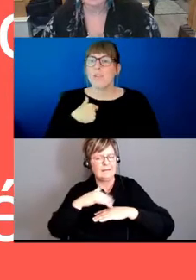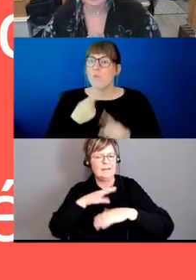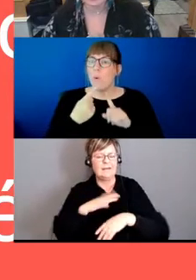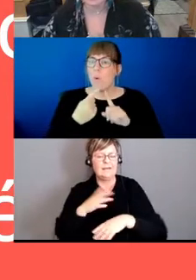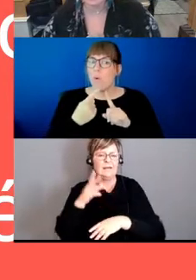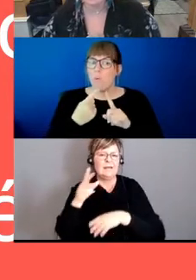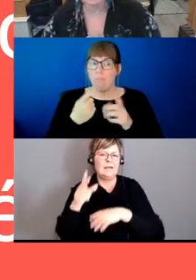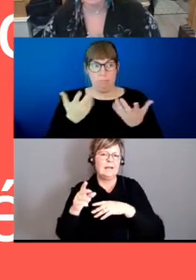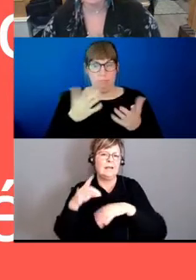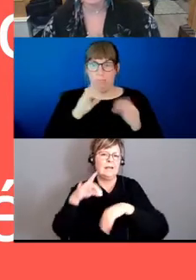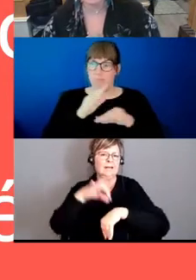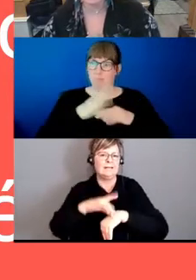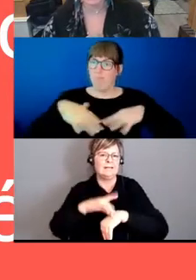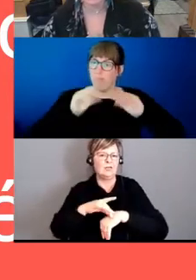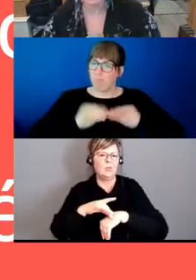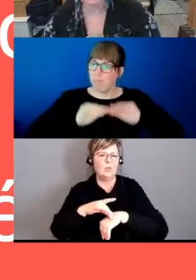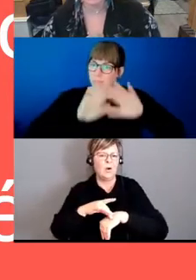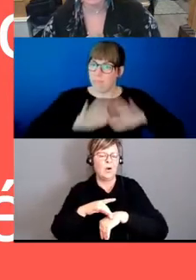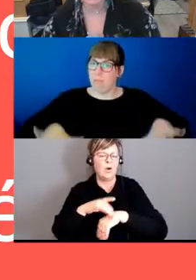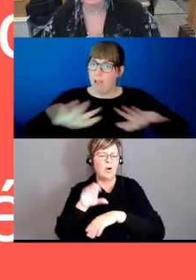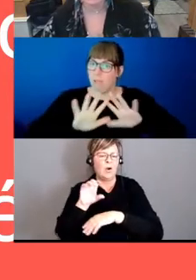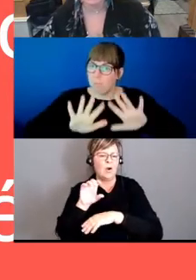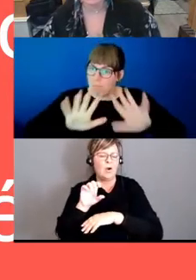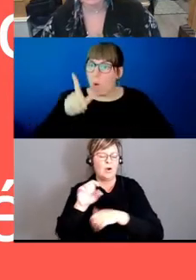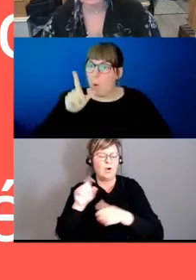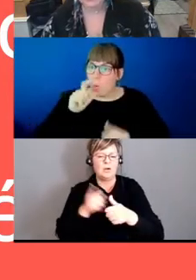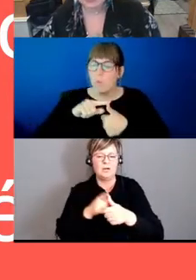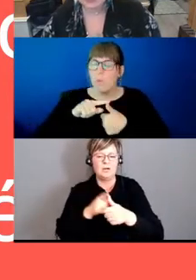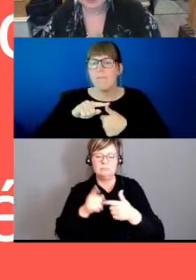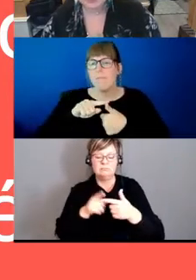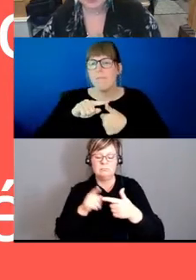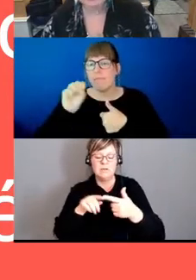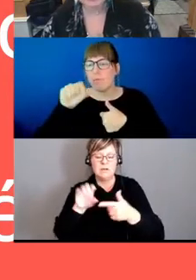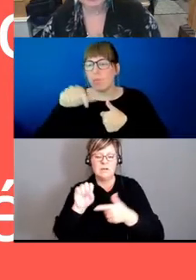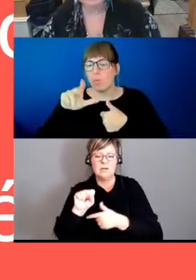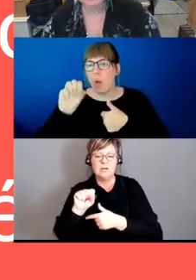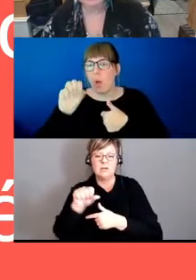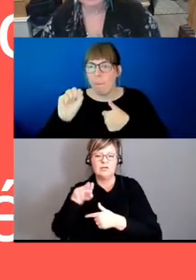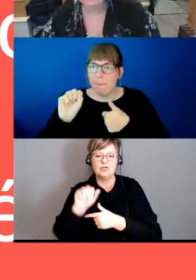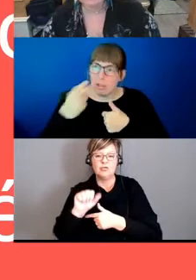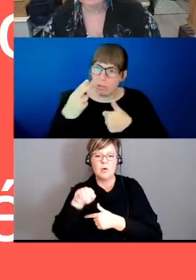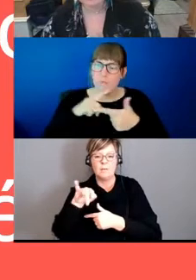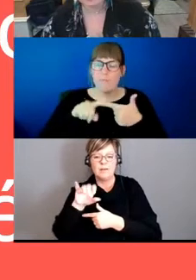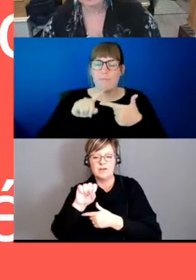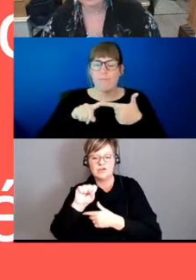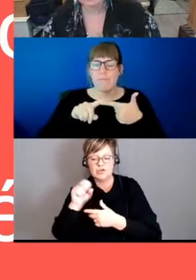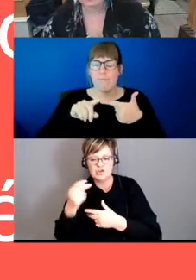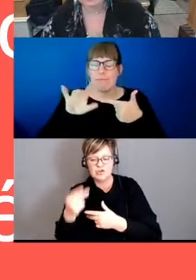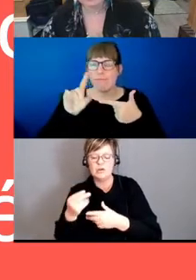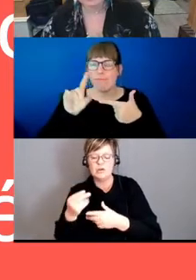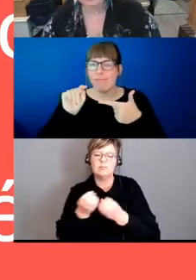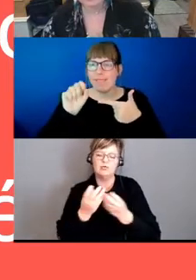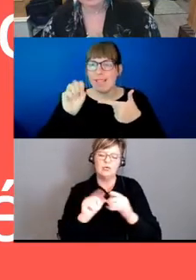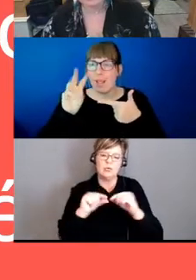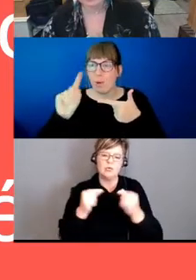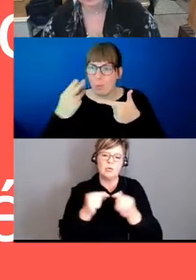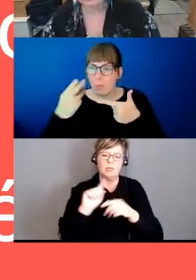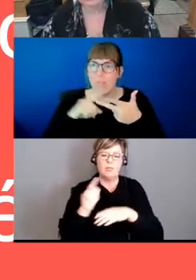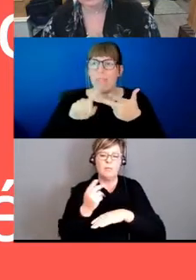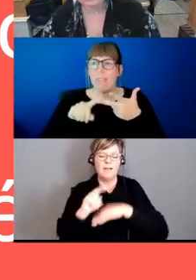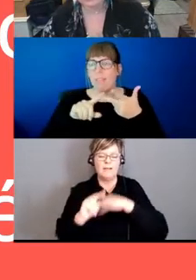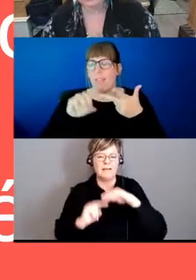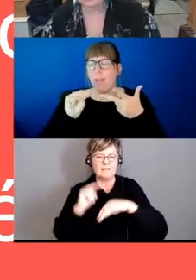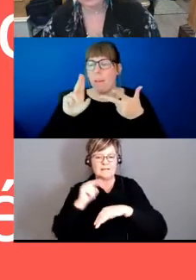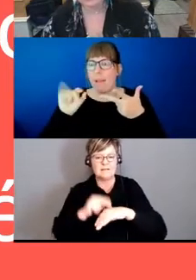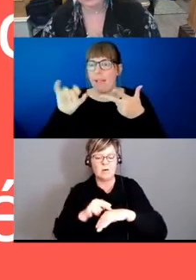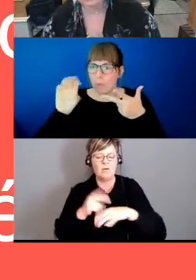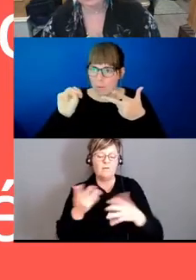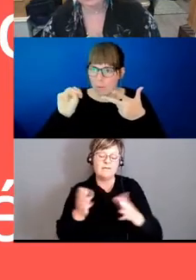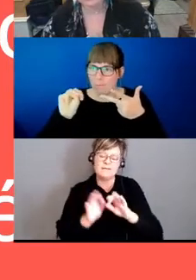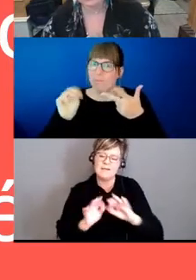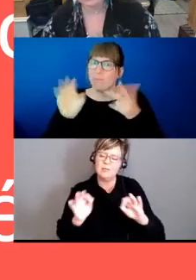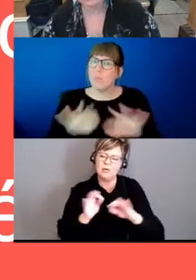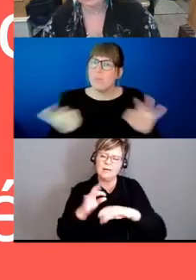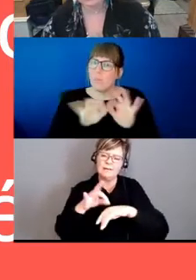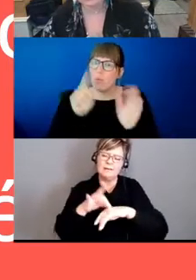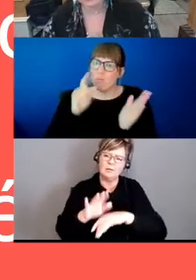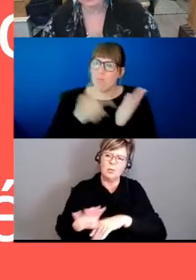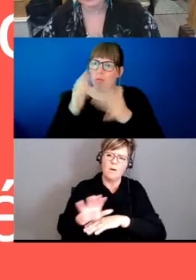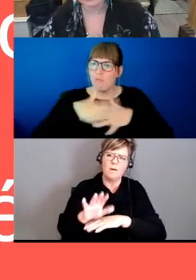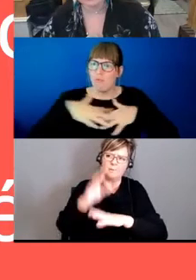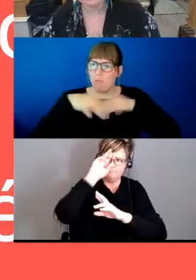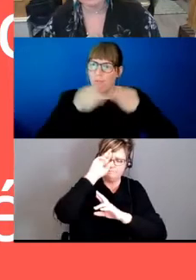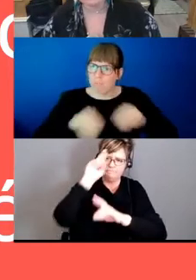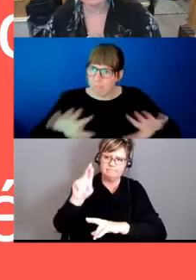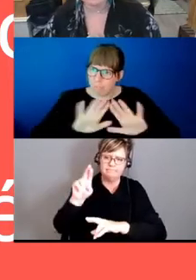ARE JUST A SMALL PART THAT WE CAN PLAY IN ENACTING DECOLONIZATION IN CANADA.